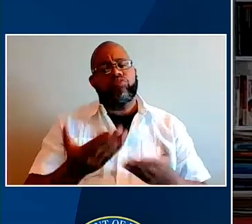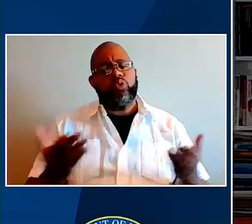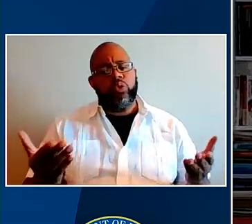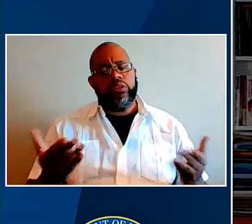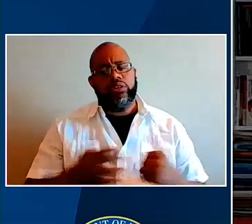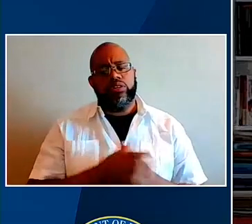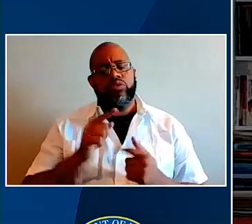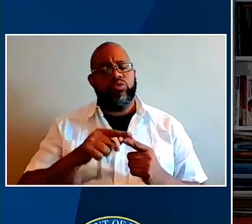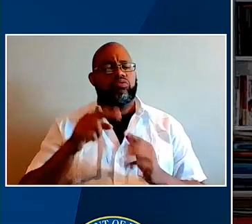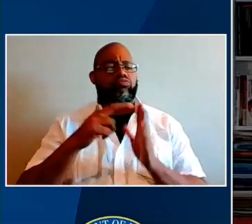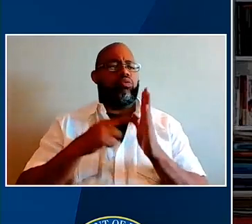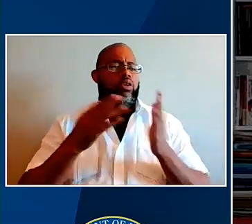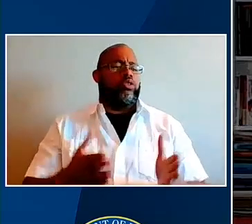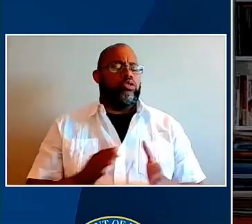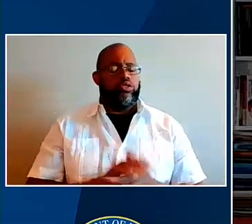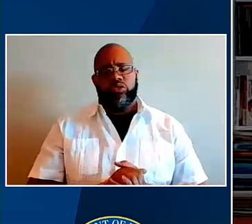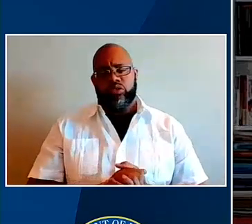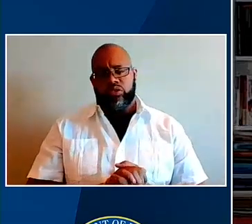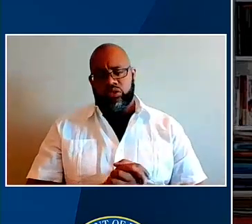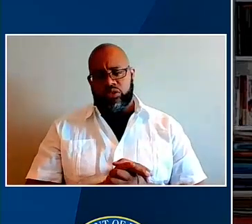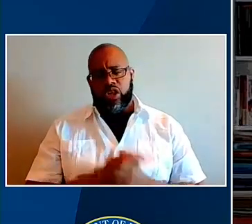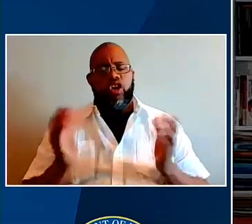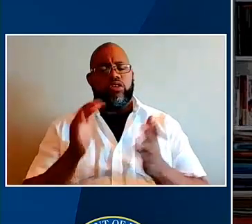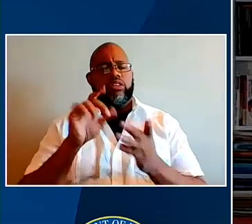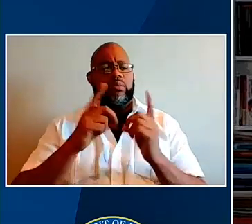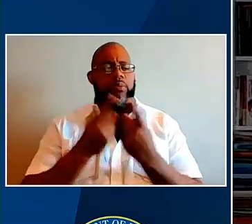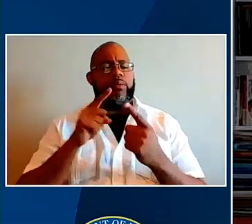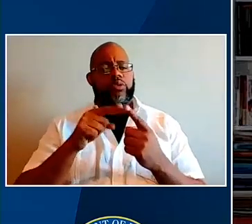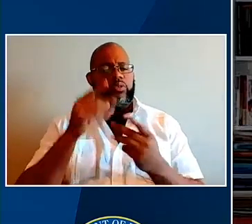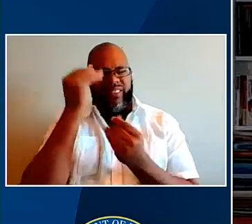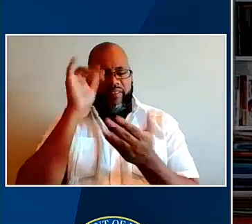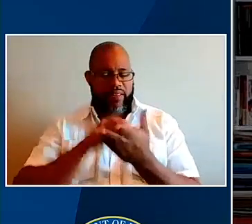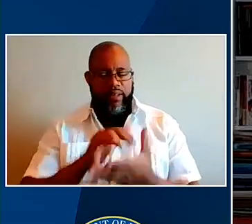regulators. So I would encourage the Department to contemplate that change. Thank you.